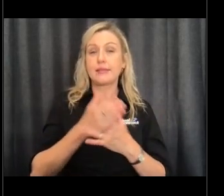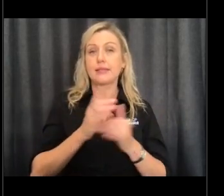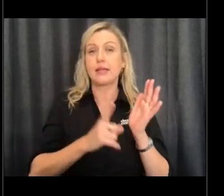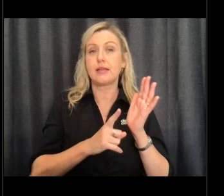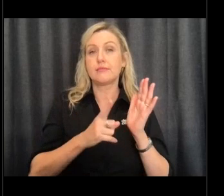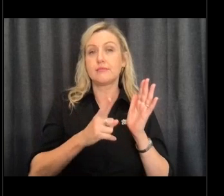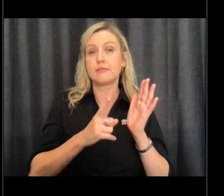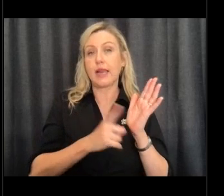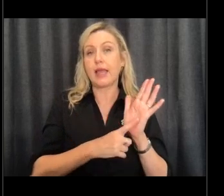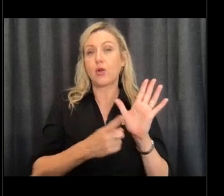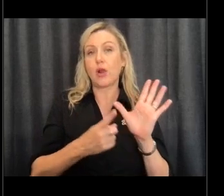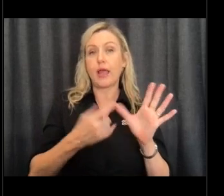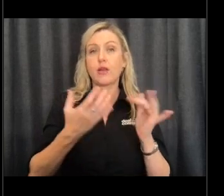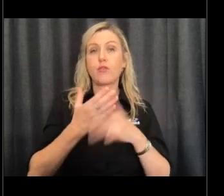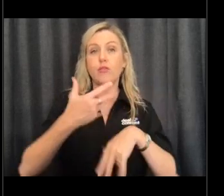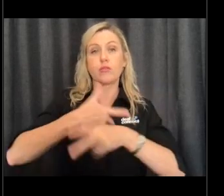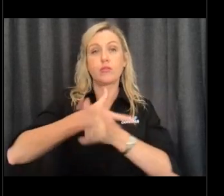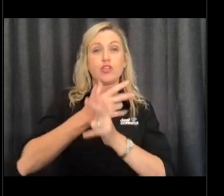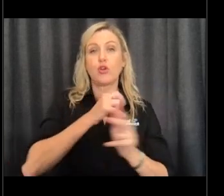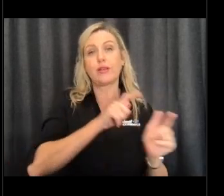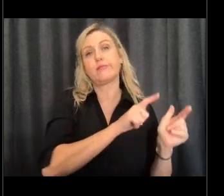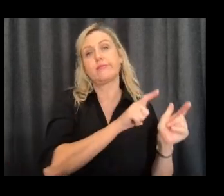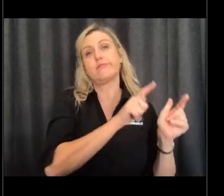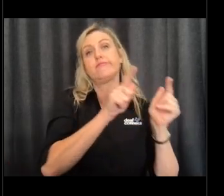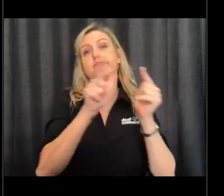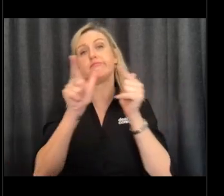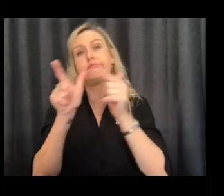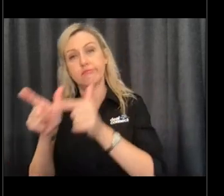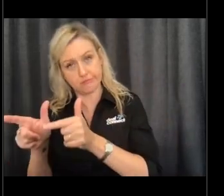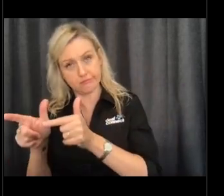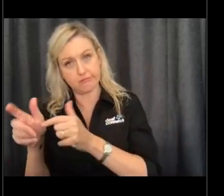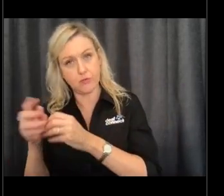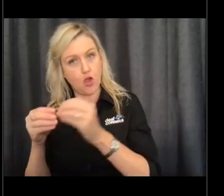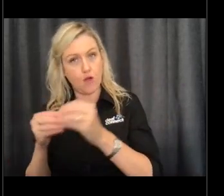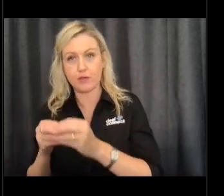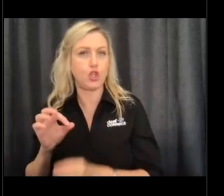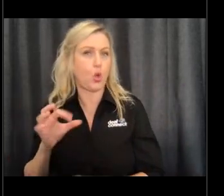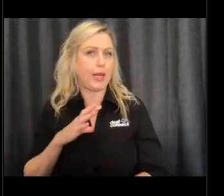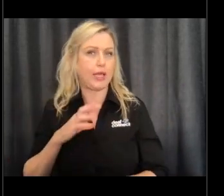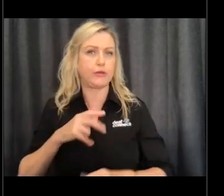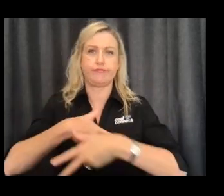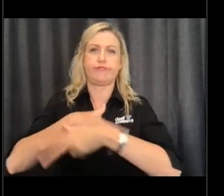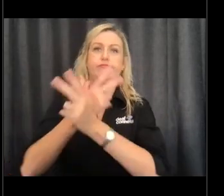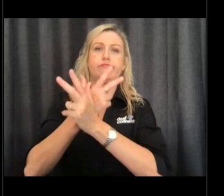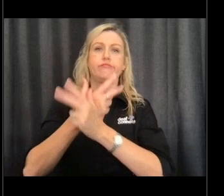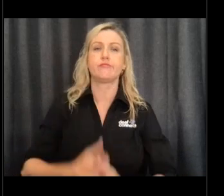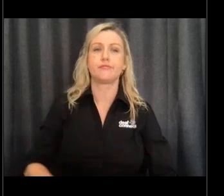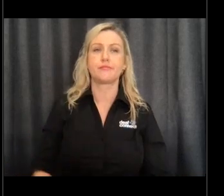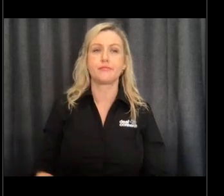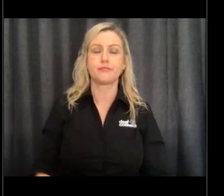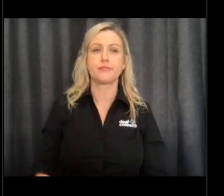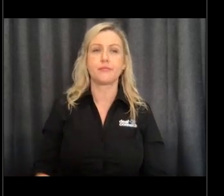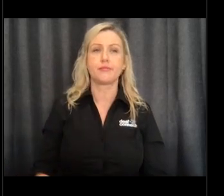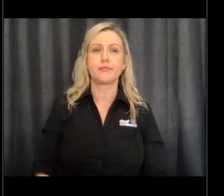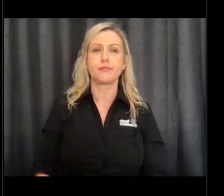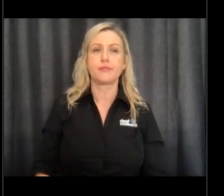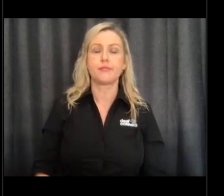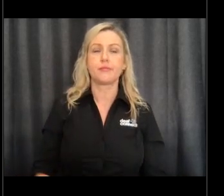So you don't have to visit a local office. I know our lawyers will often visit people where appropriate in those areas as